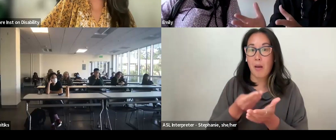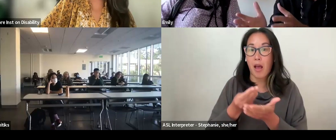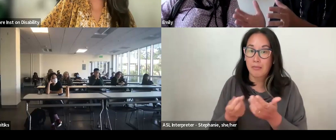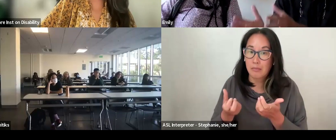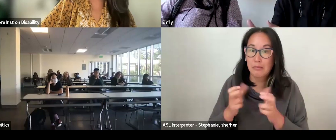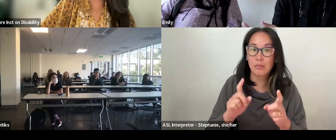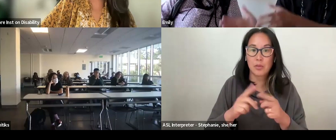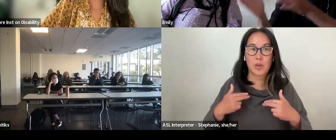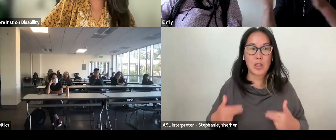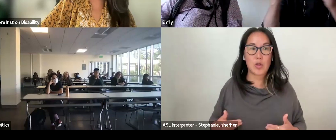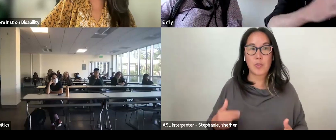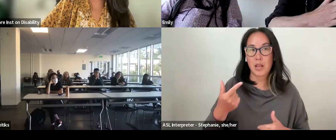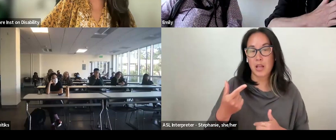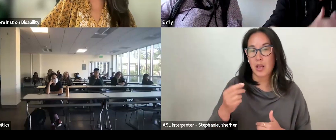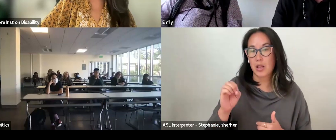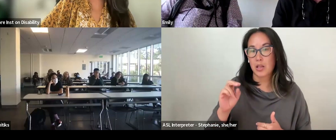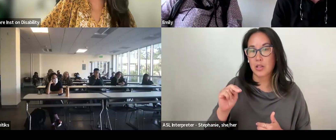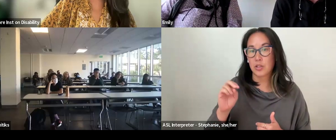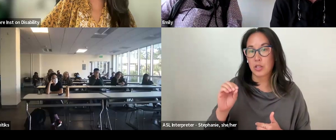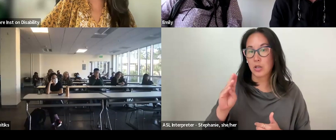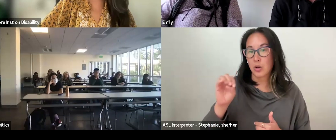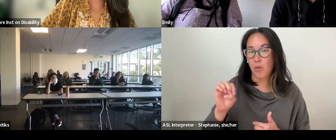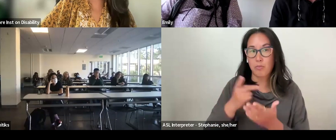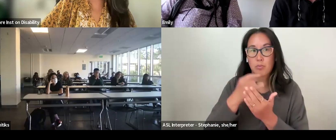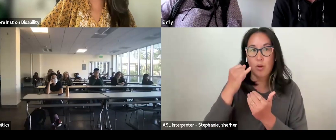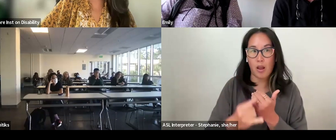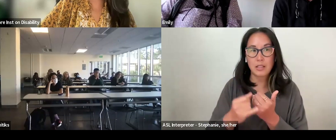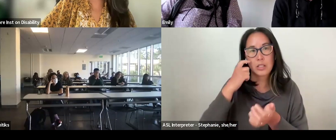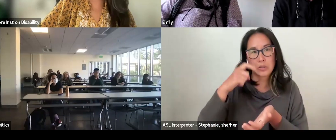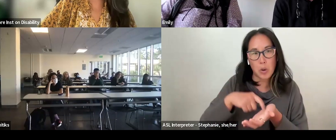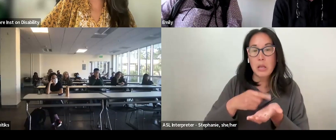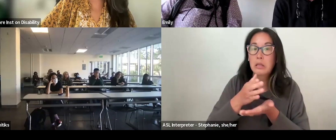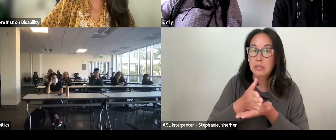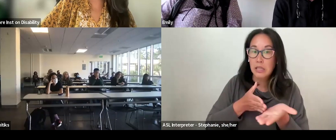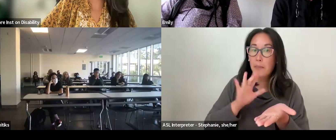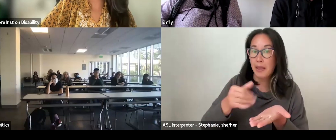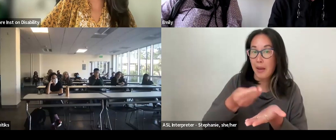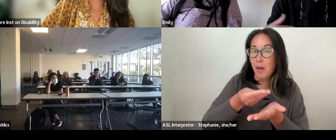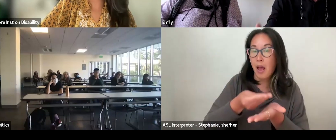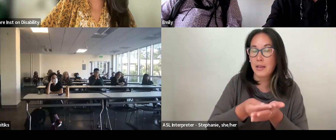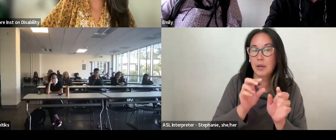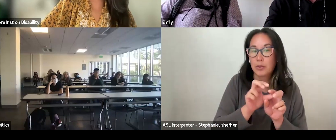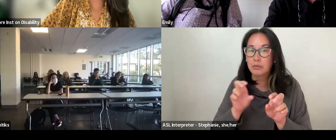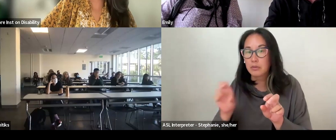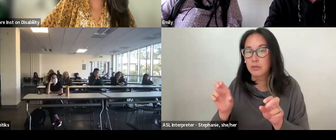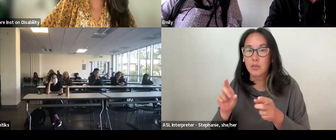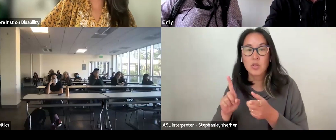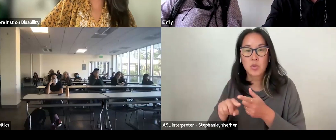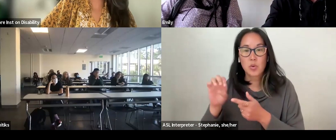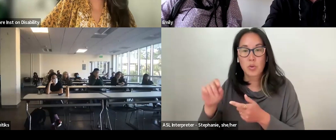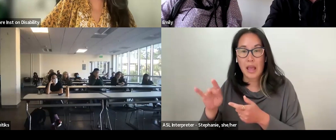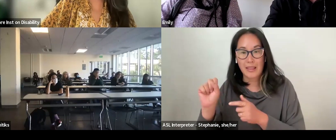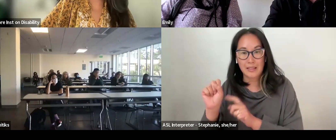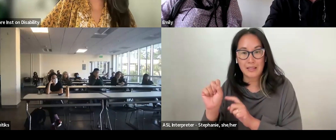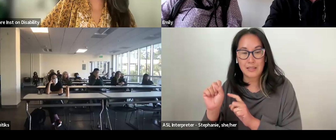of that set aside for ethics, you started to see the establishment of bioethics centers